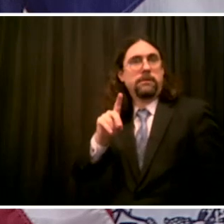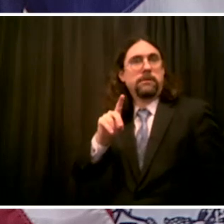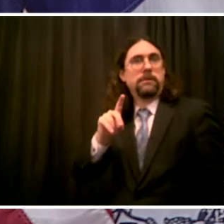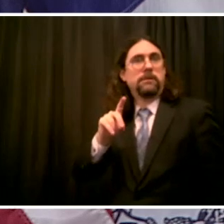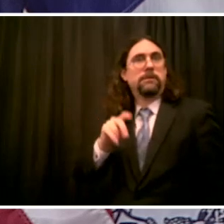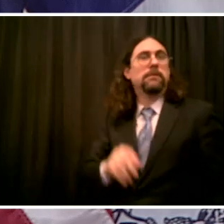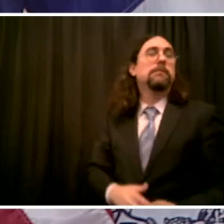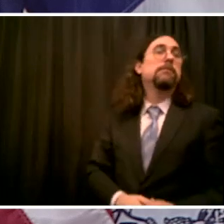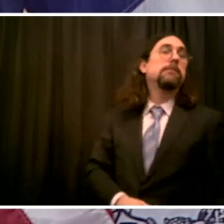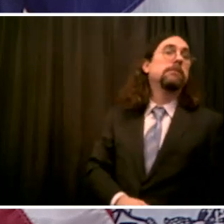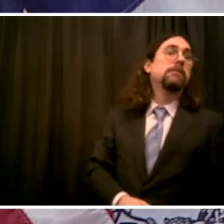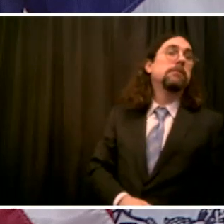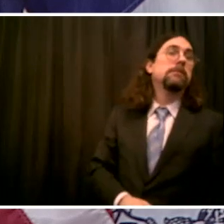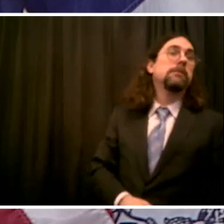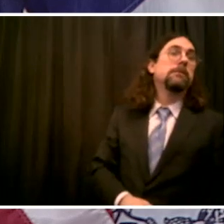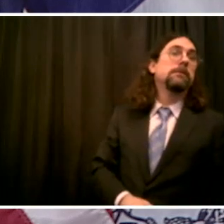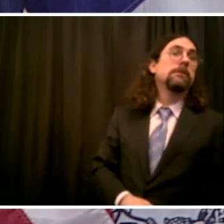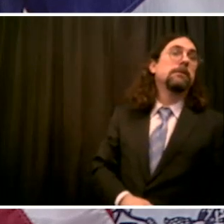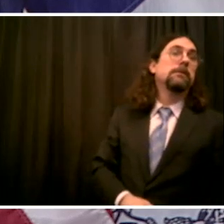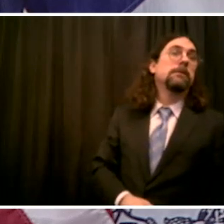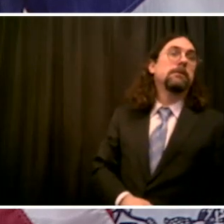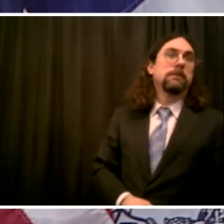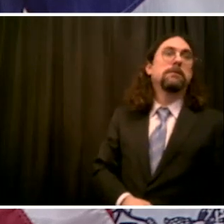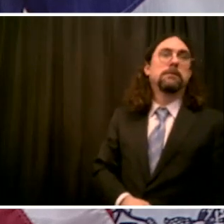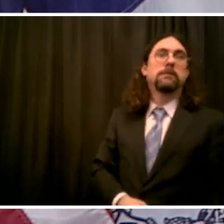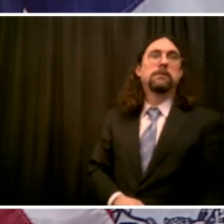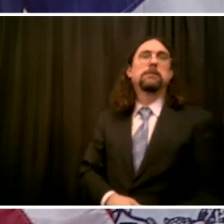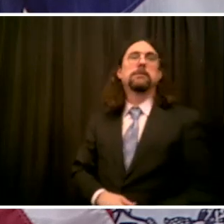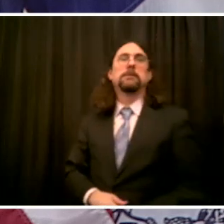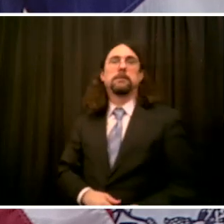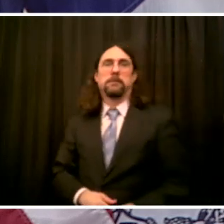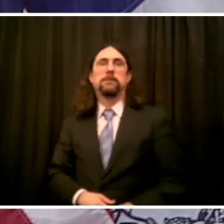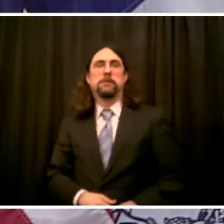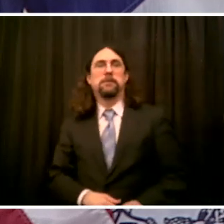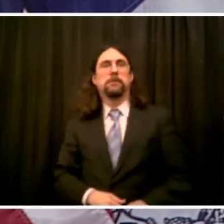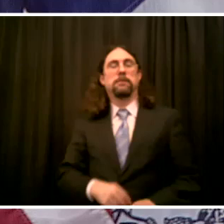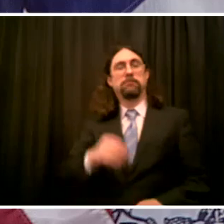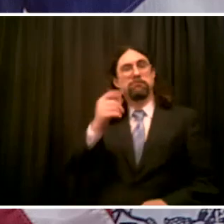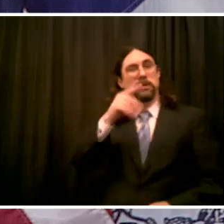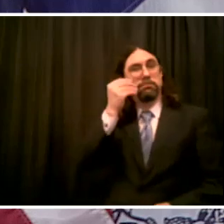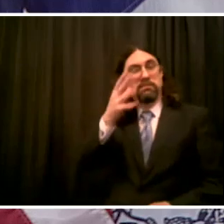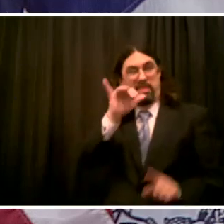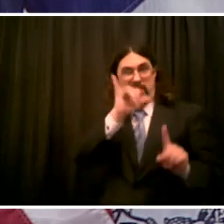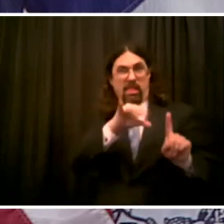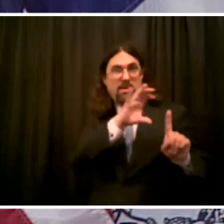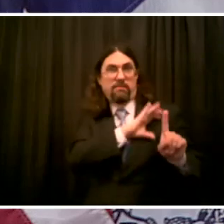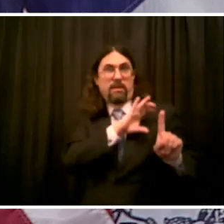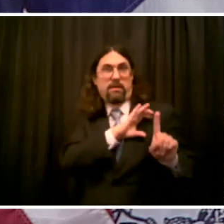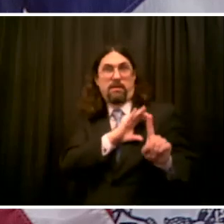HEAD AND KILD.LE AND IT'S AN ONGOING AND VERY EARLY PART OF THAT